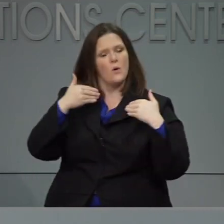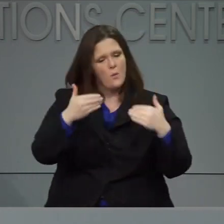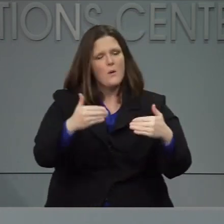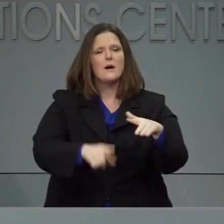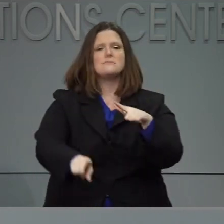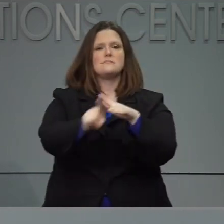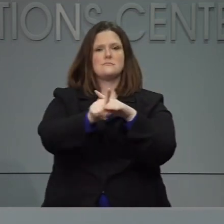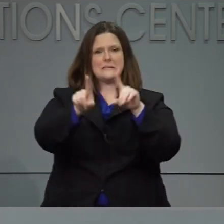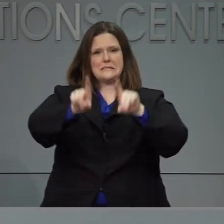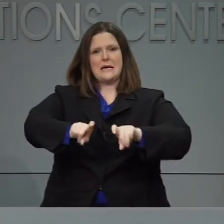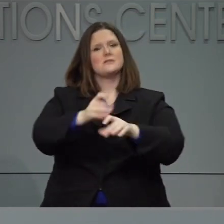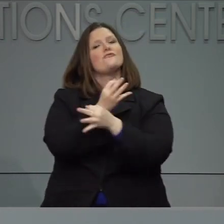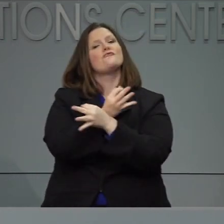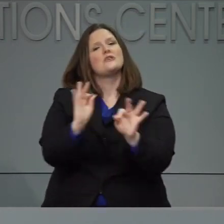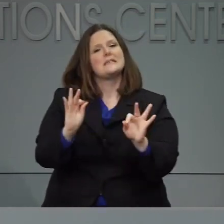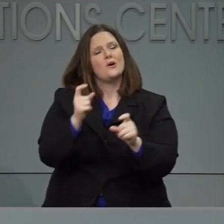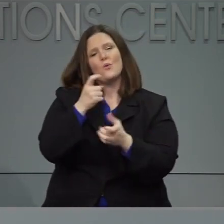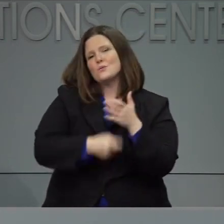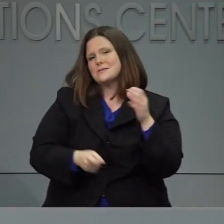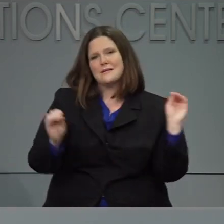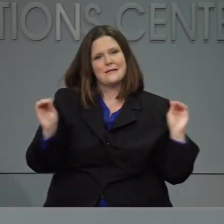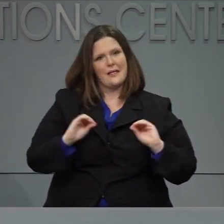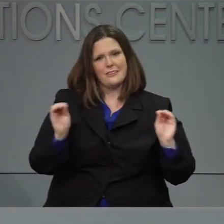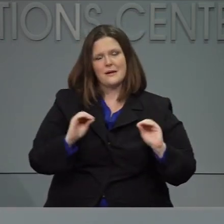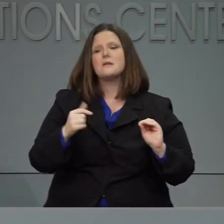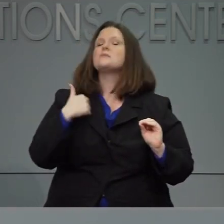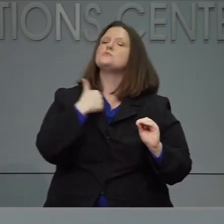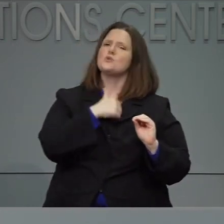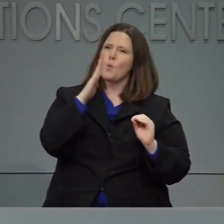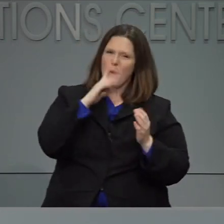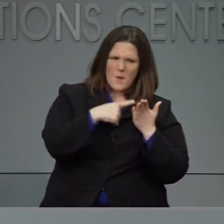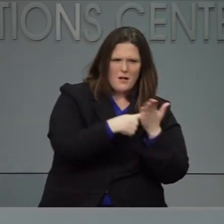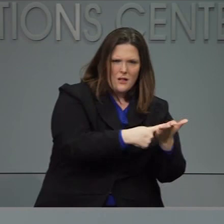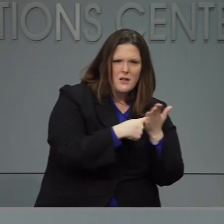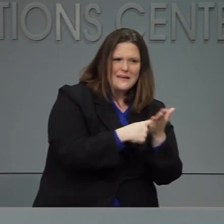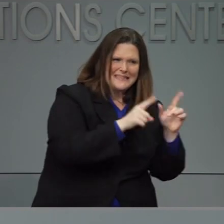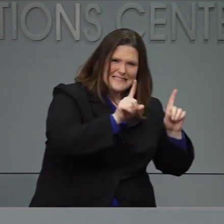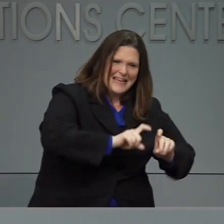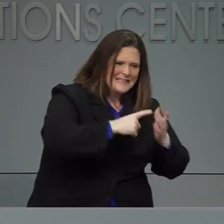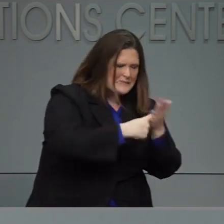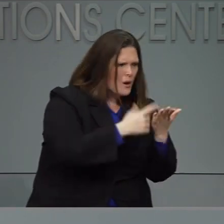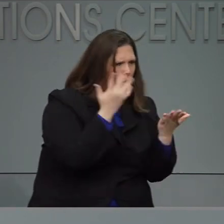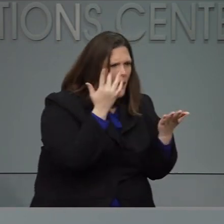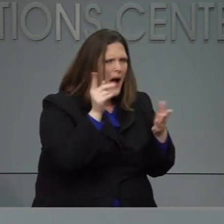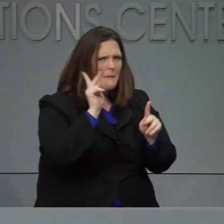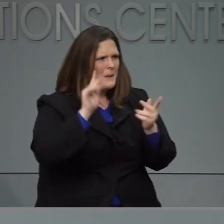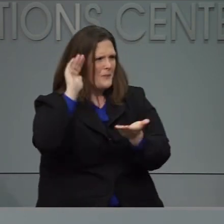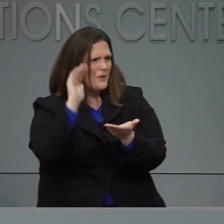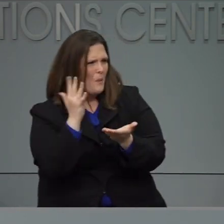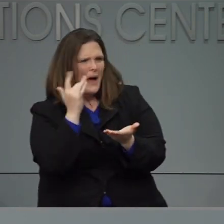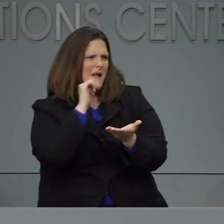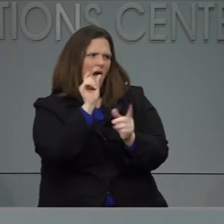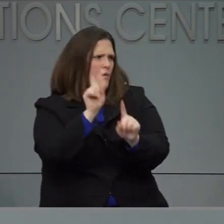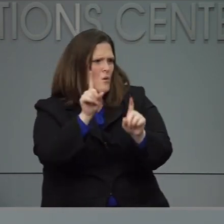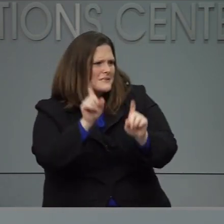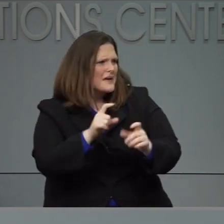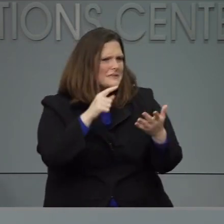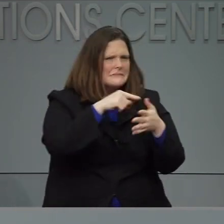TURNED AROUND FAST AND SO WE'RE GOING TO CONTINUE TO TO TALK MORE ABOUT THIS BECAUSE WE DO THINK TESTING IS REALLY IMPORTANT BUT WE WANT FOLKS TO MAKE SURE THAT THEY'RE SHOWING